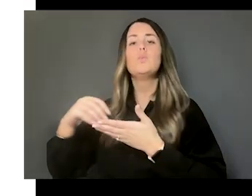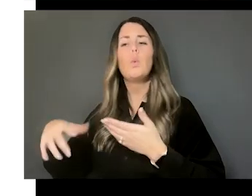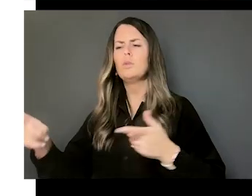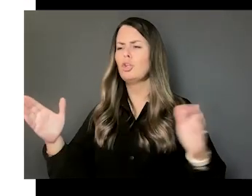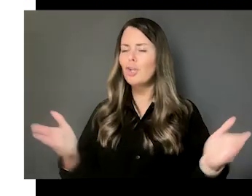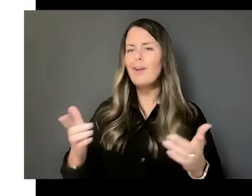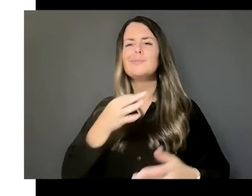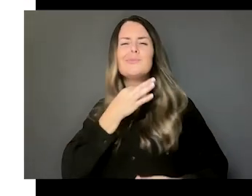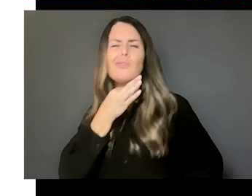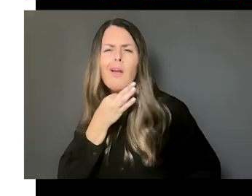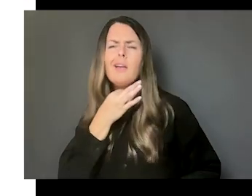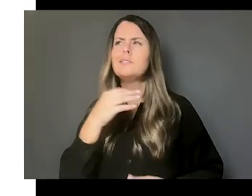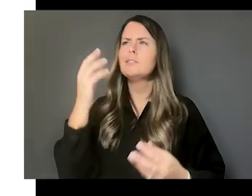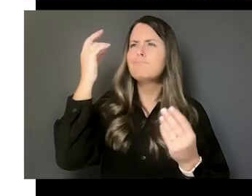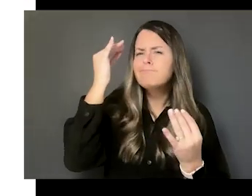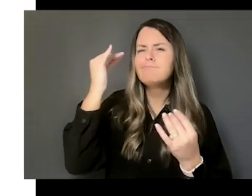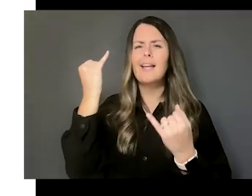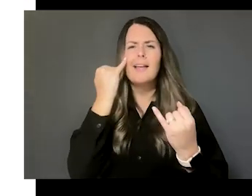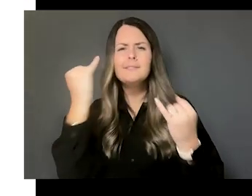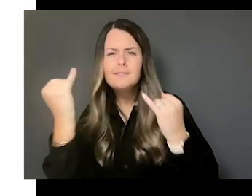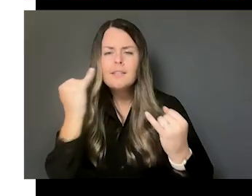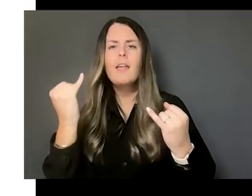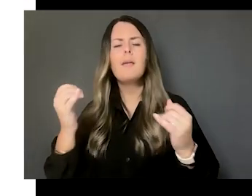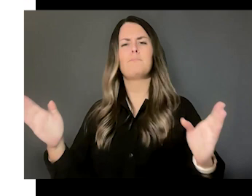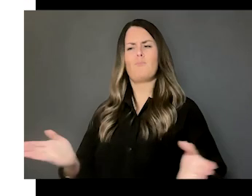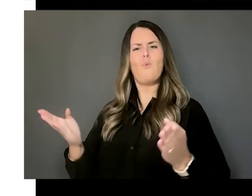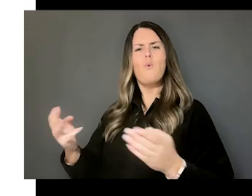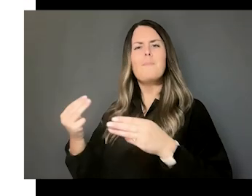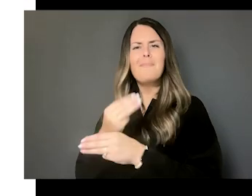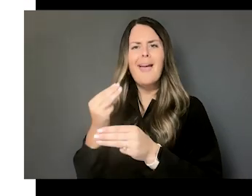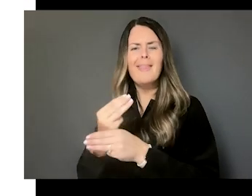curiosity about each other's ideas and promoting mathematical sense making.